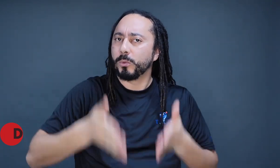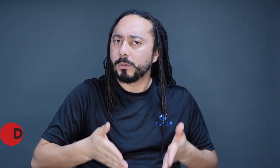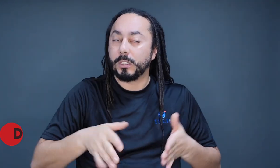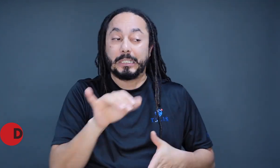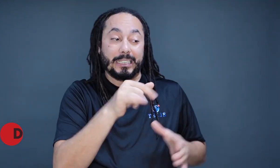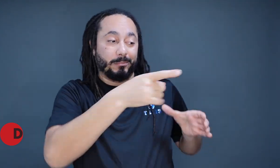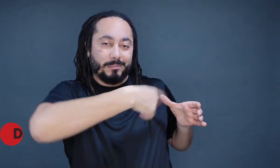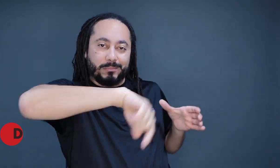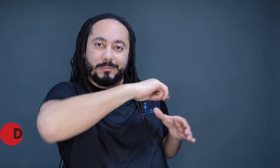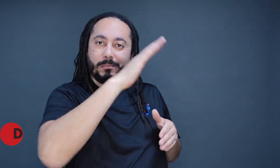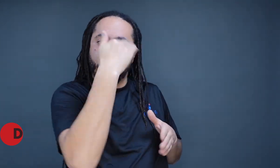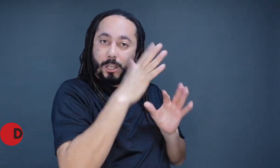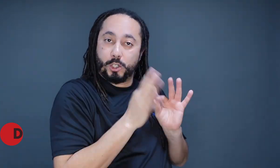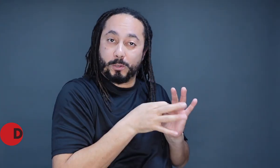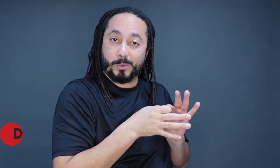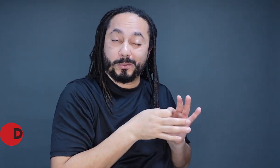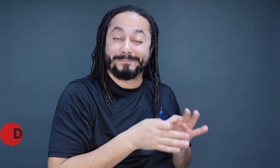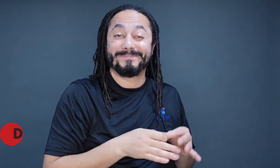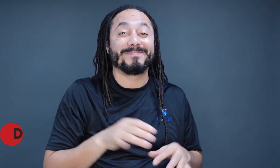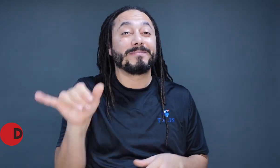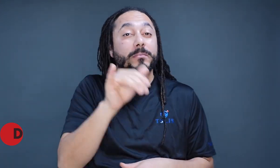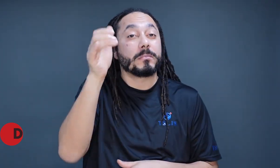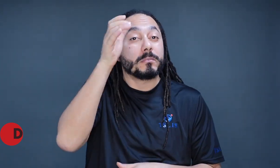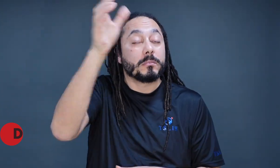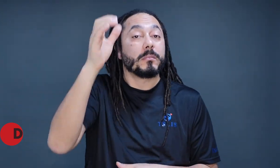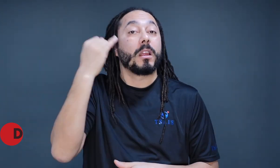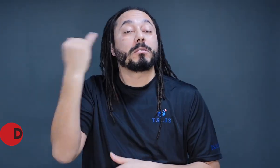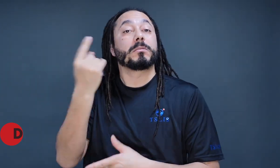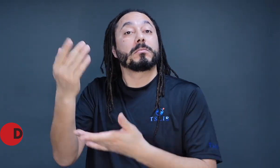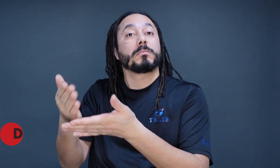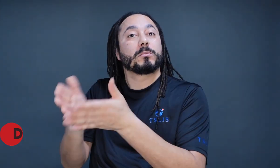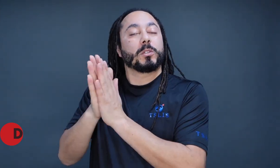other Black interpreters. This is just like if the person